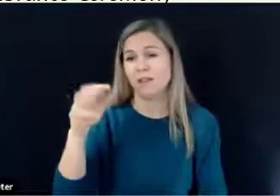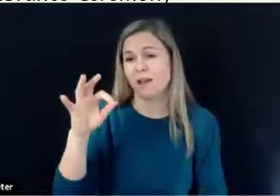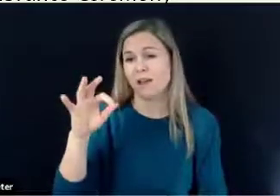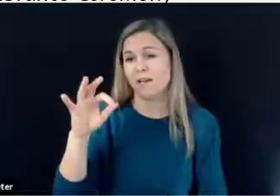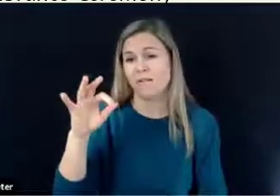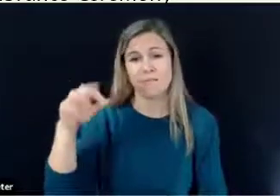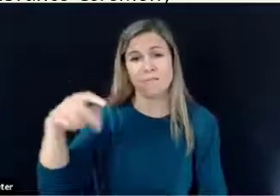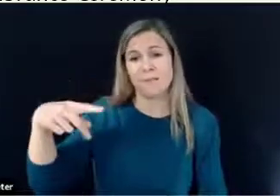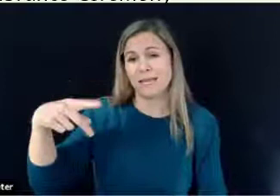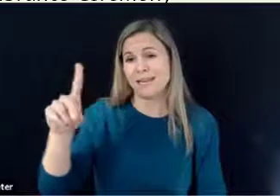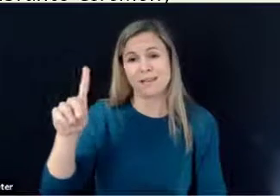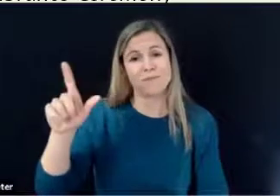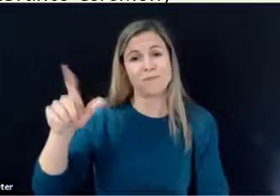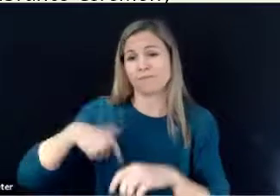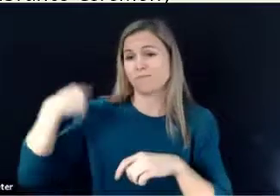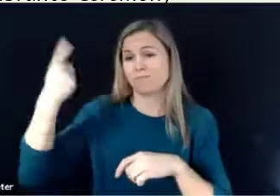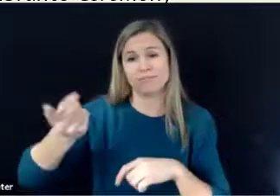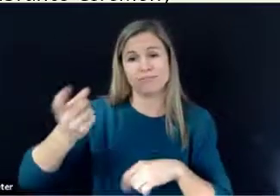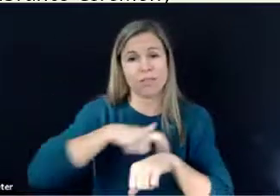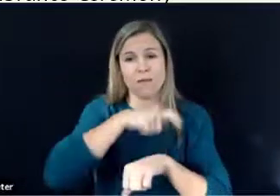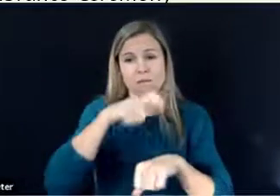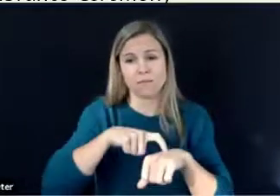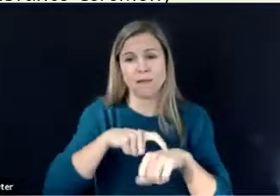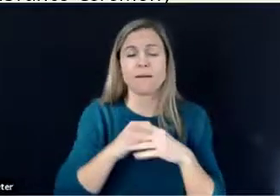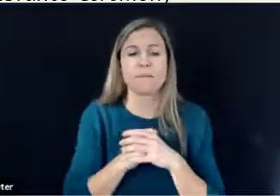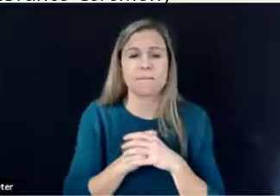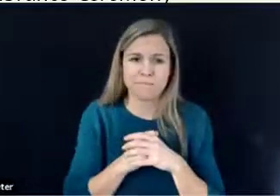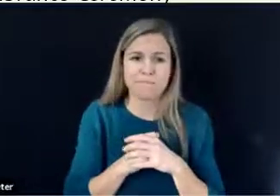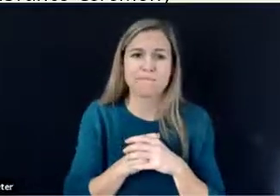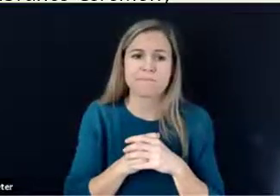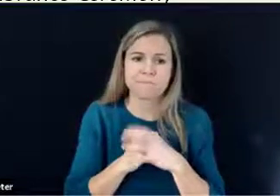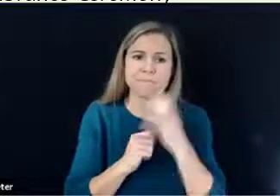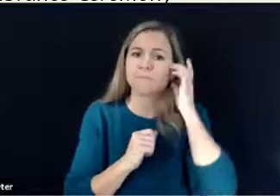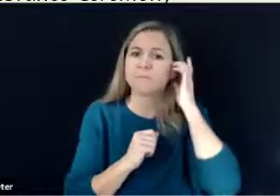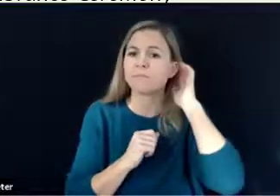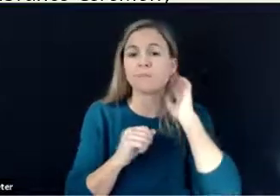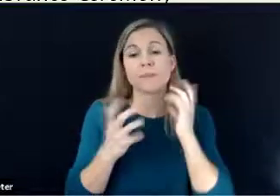You know, in addition to parents and bereaved families,